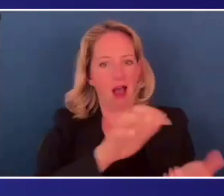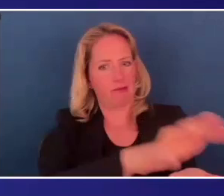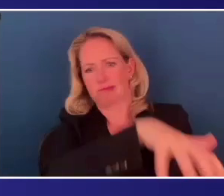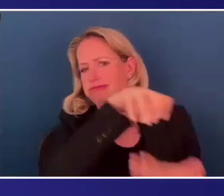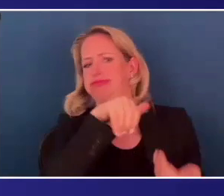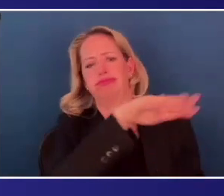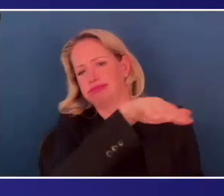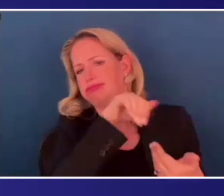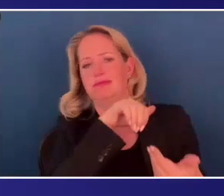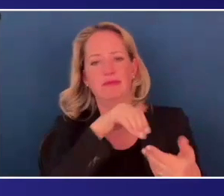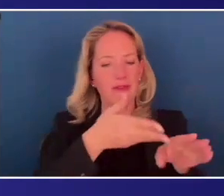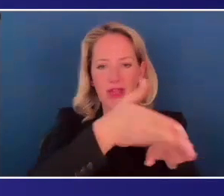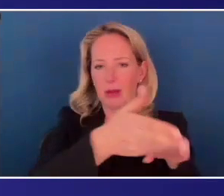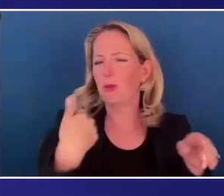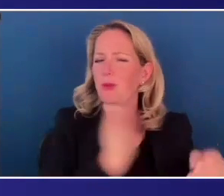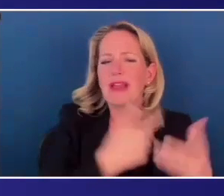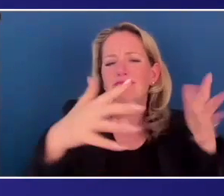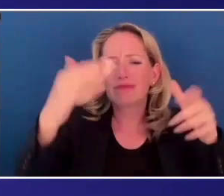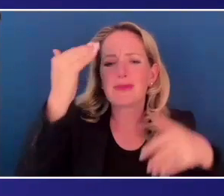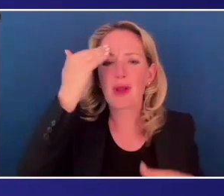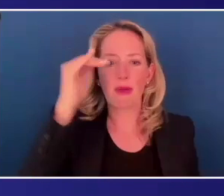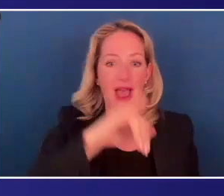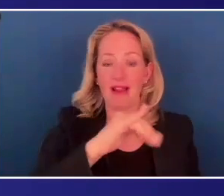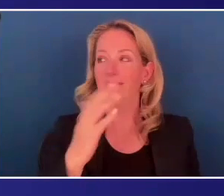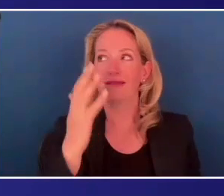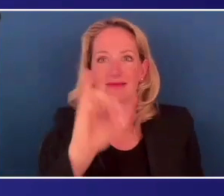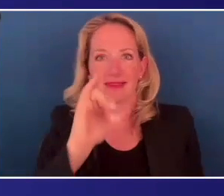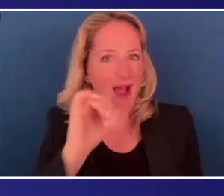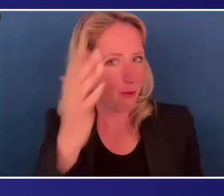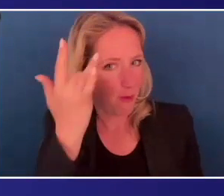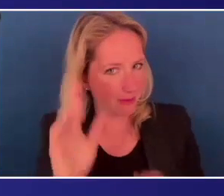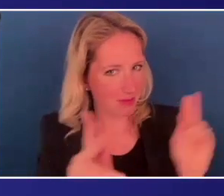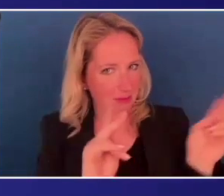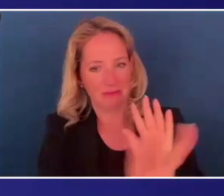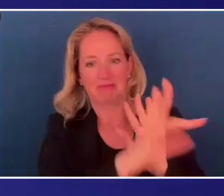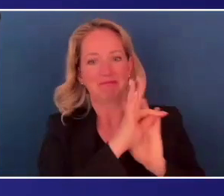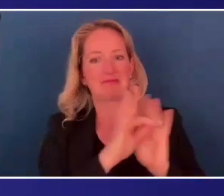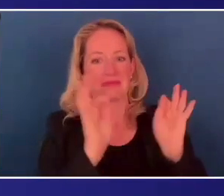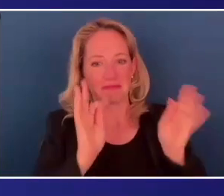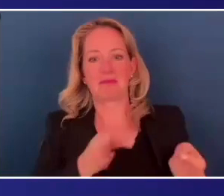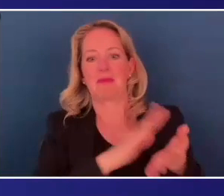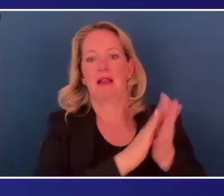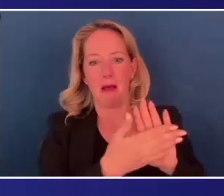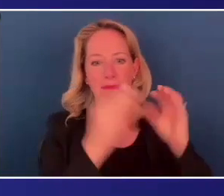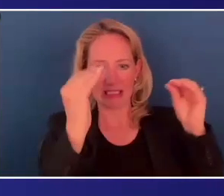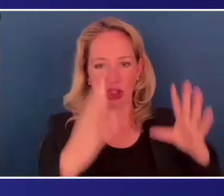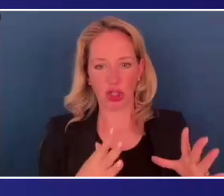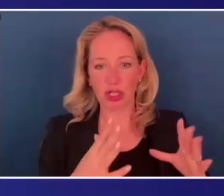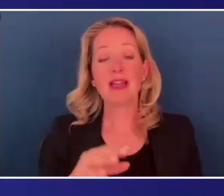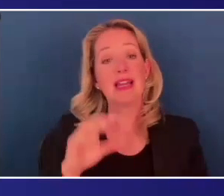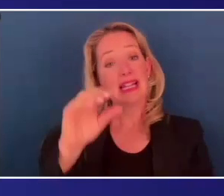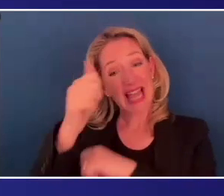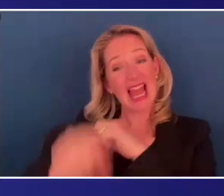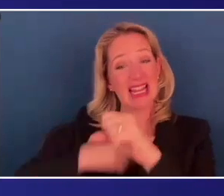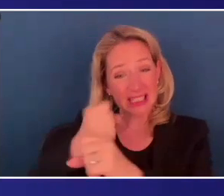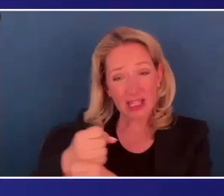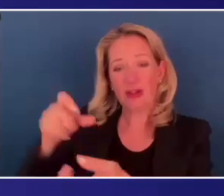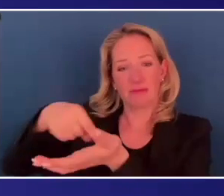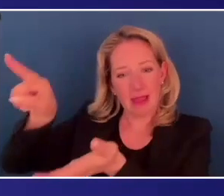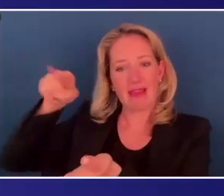After 10 years, I do feel that my forgiveness, you know, should go through and I'm hoping that the board continues.